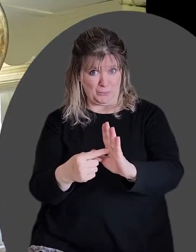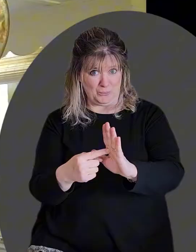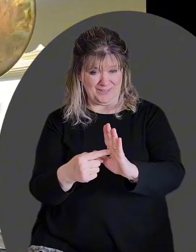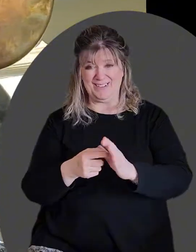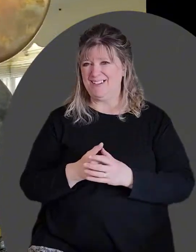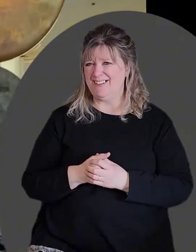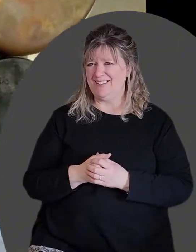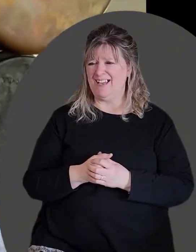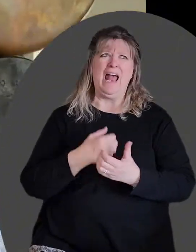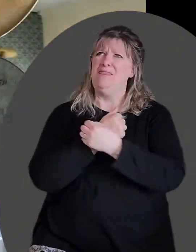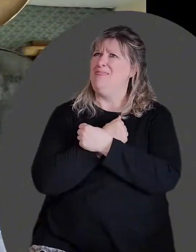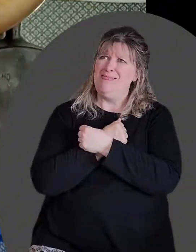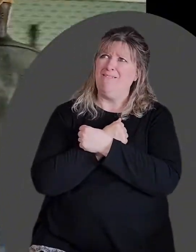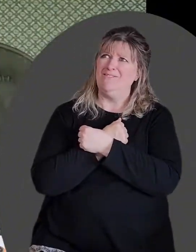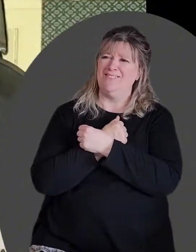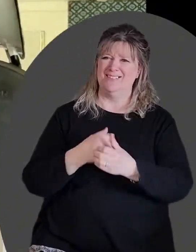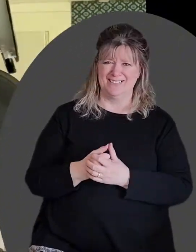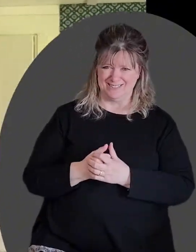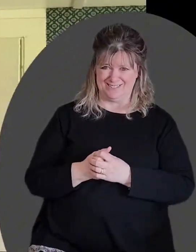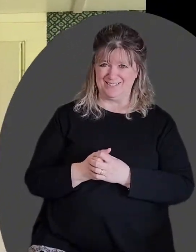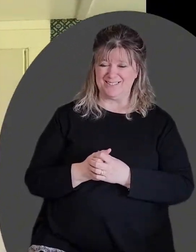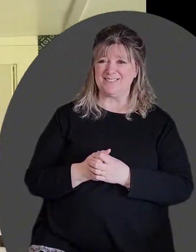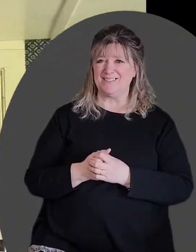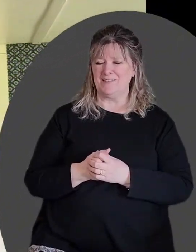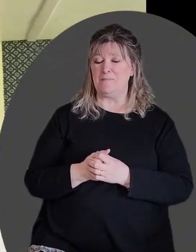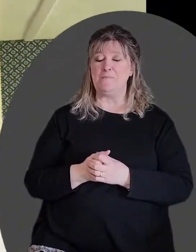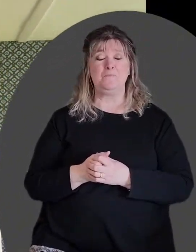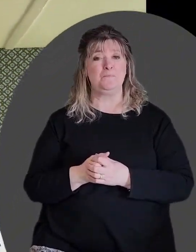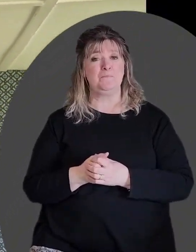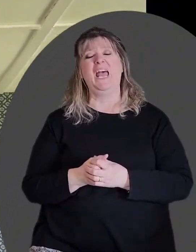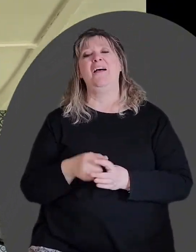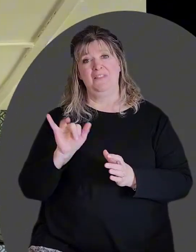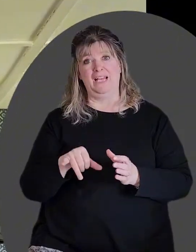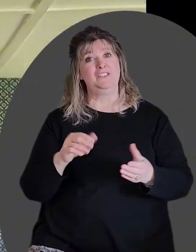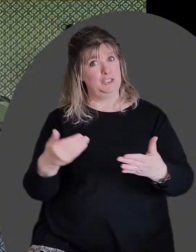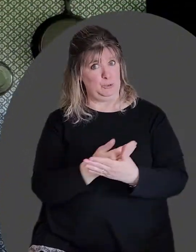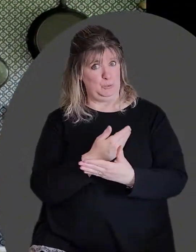I love my new pot rack so that's what's changed um